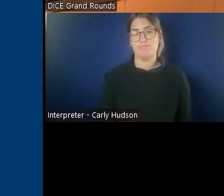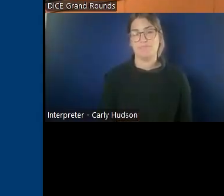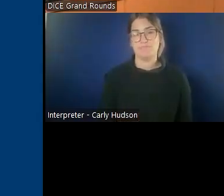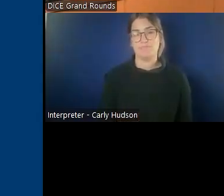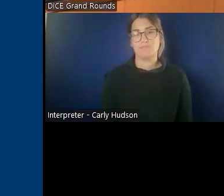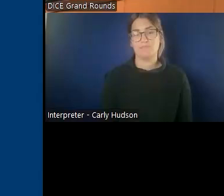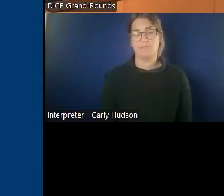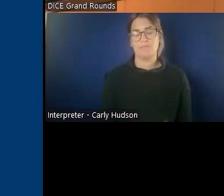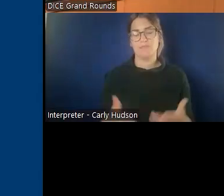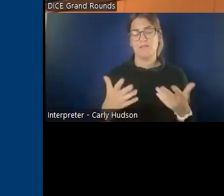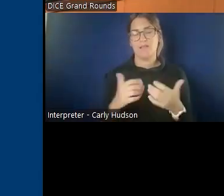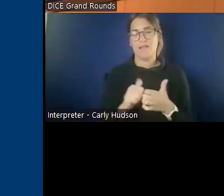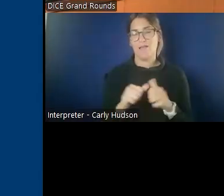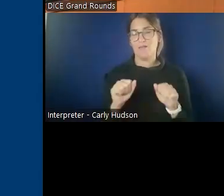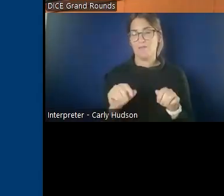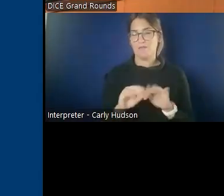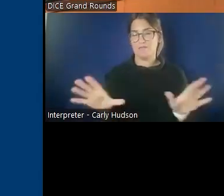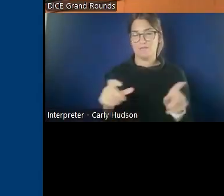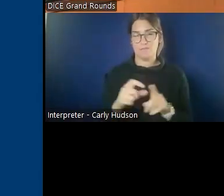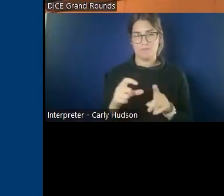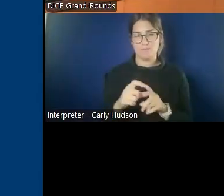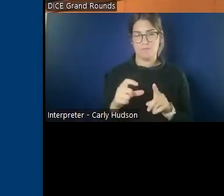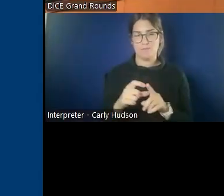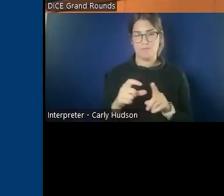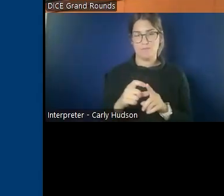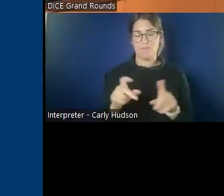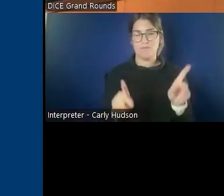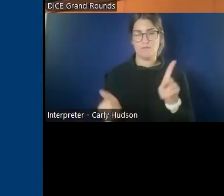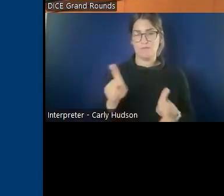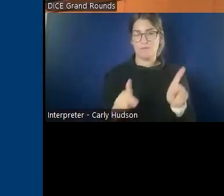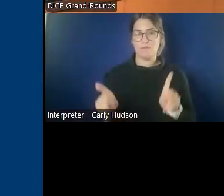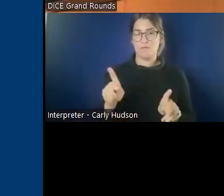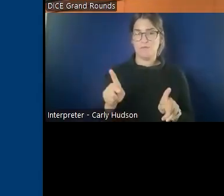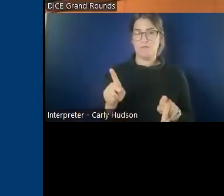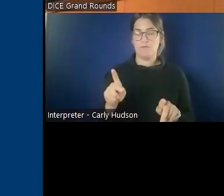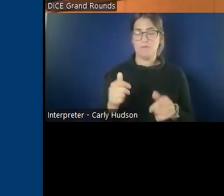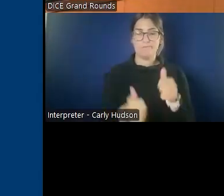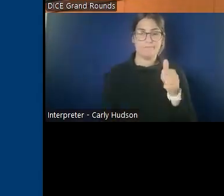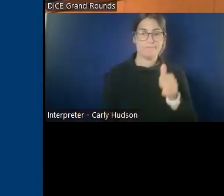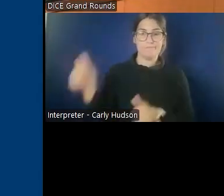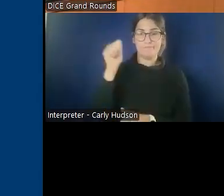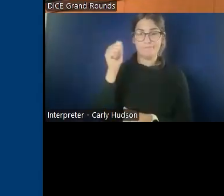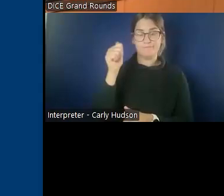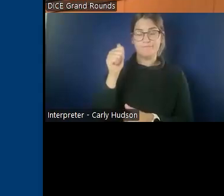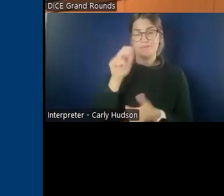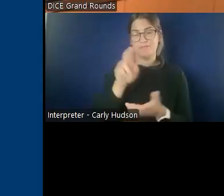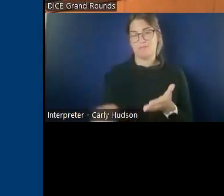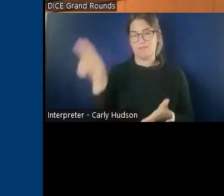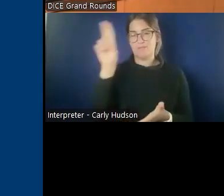can we get our word out to people in power at the University who can Institute change we haven't